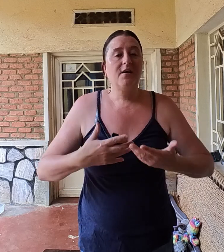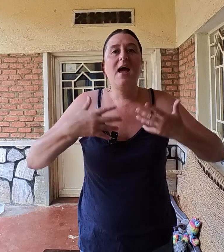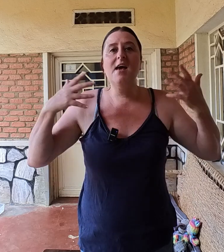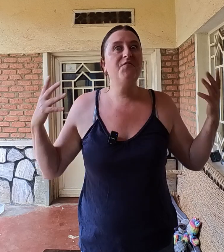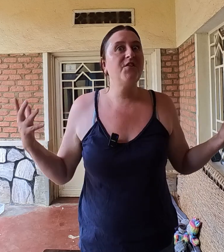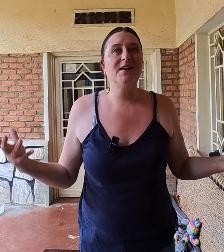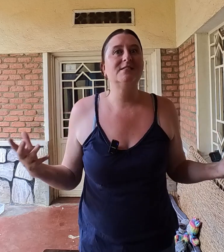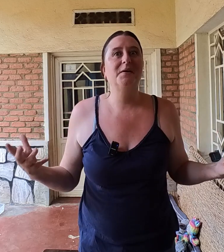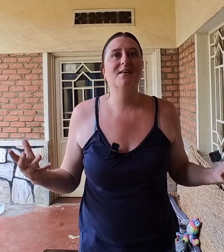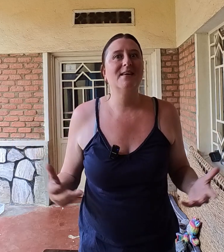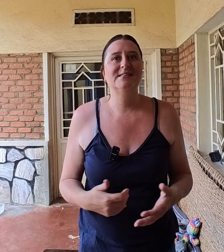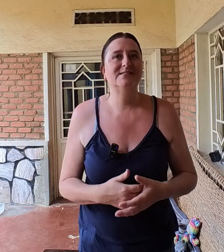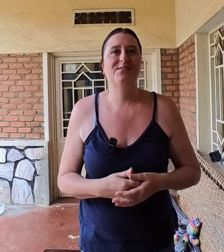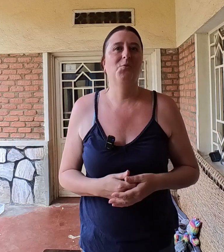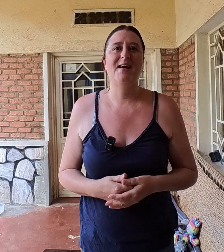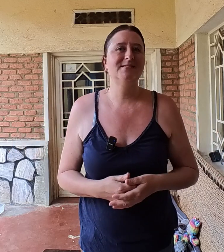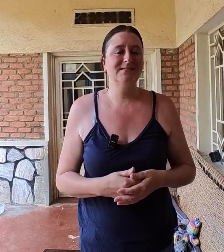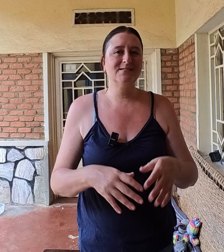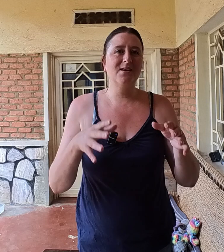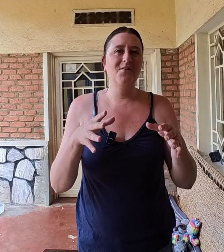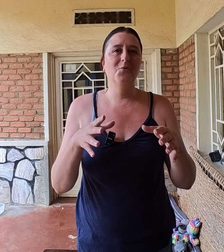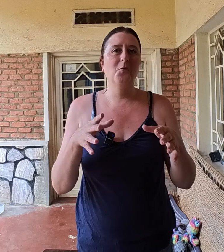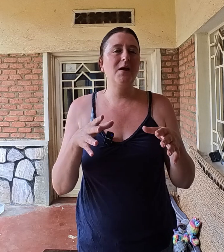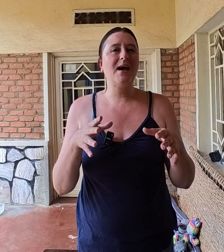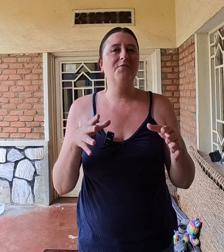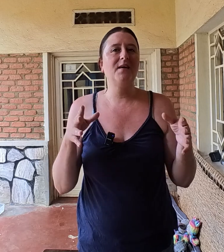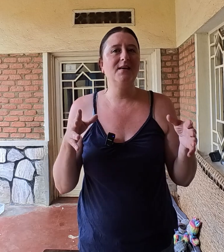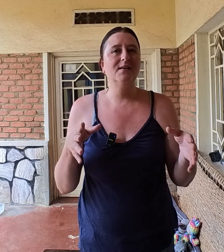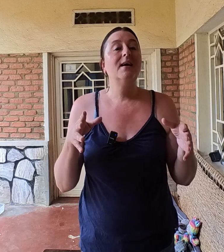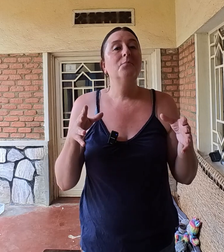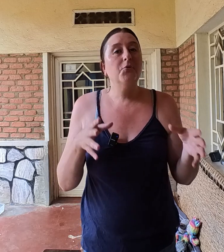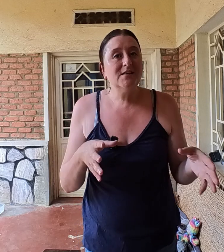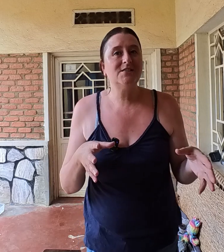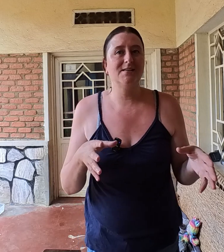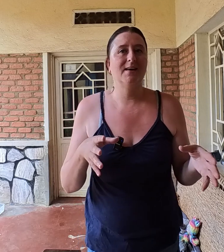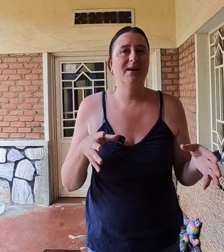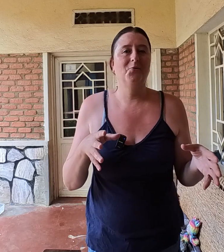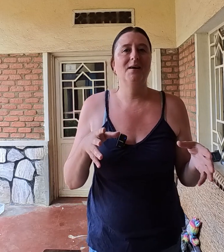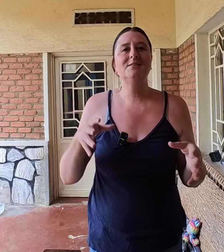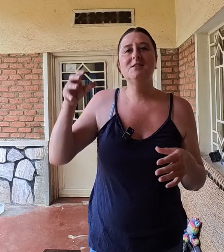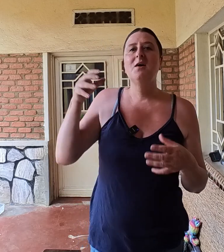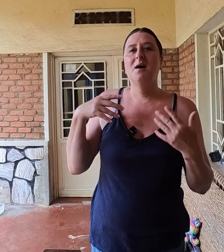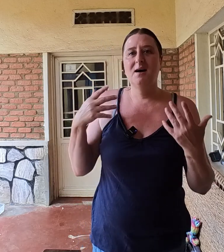Africa, everything is bigger than it is in the west. So, what we have in British Sign Language,